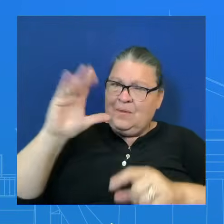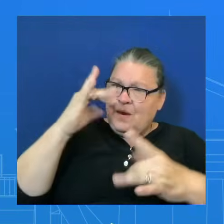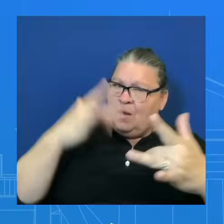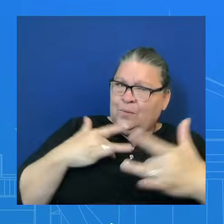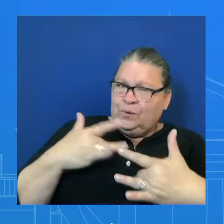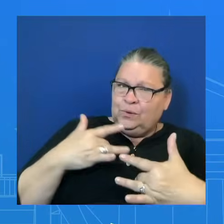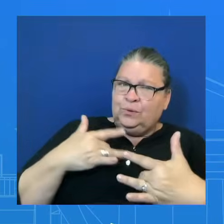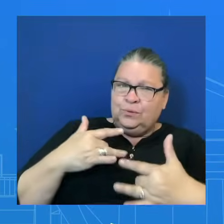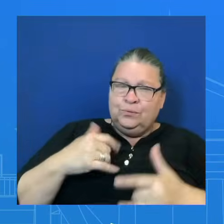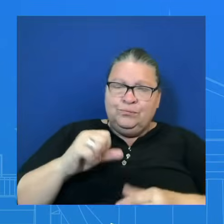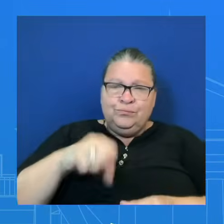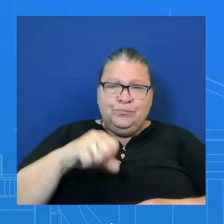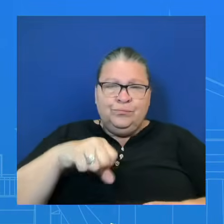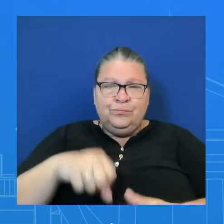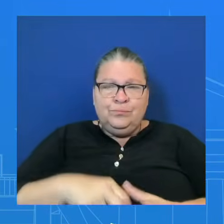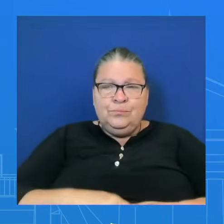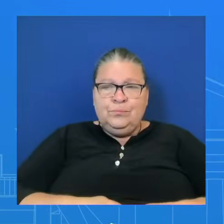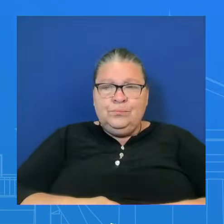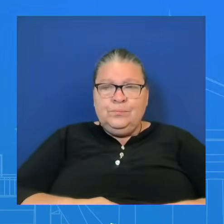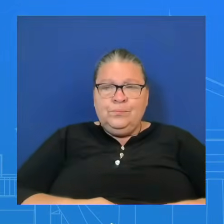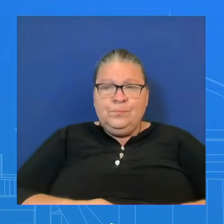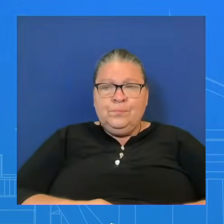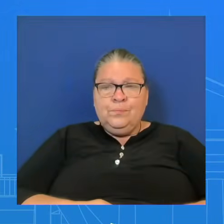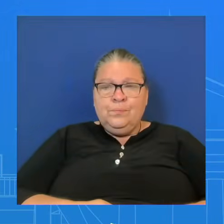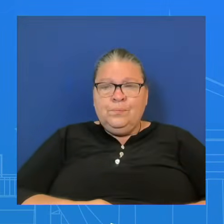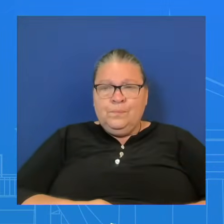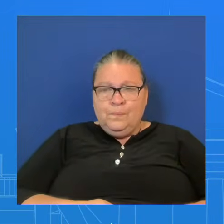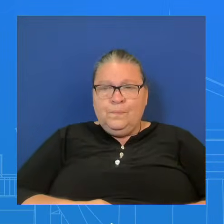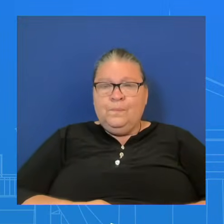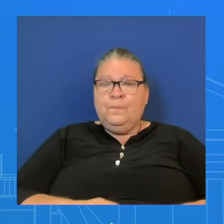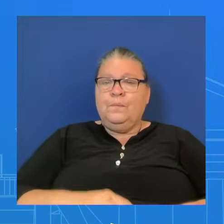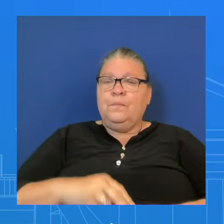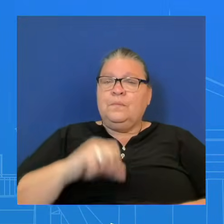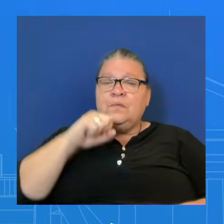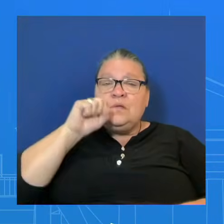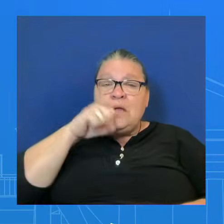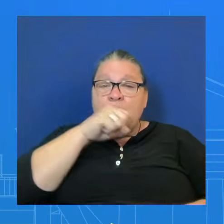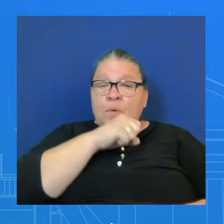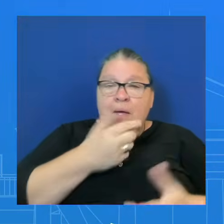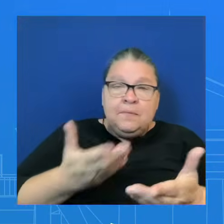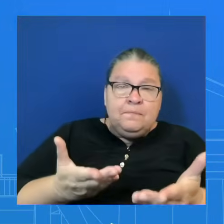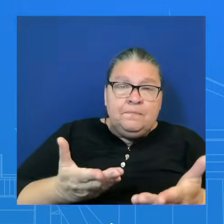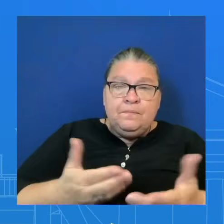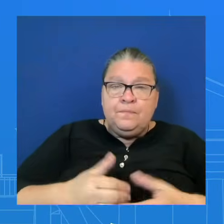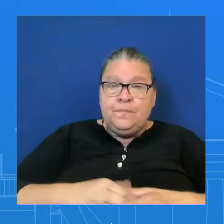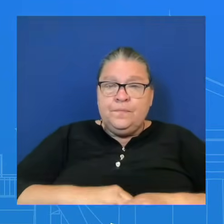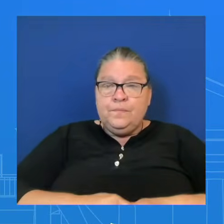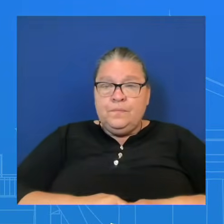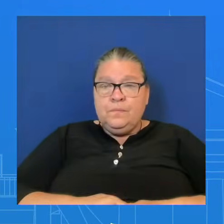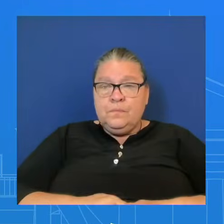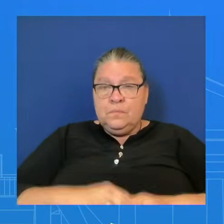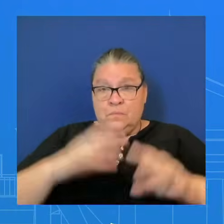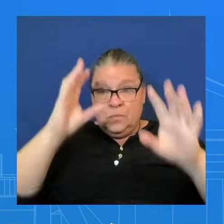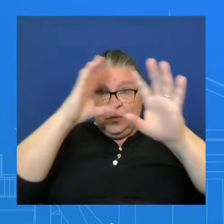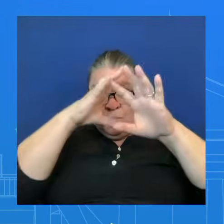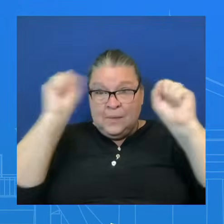On Taiwan: President Biden, in Japan, during news conference, when asked about Taiwan,